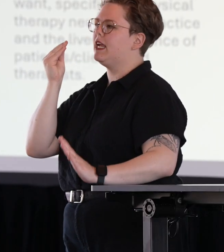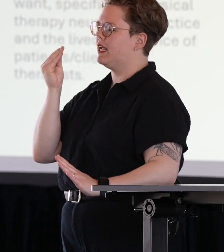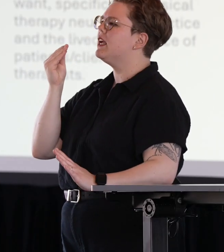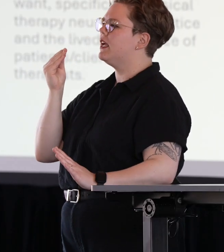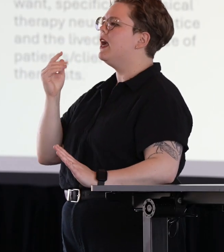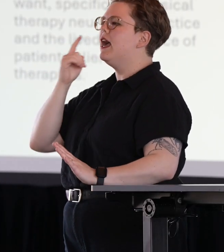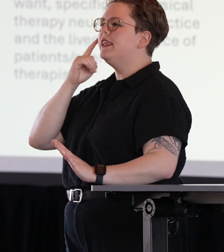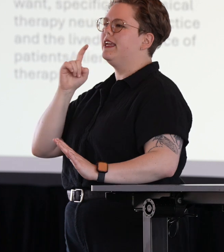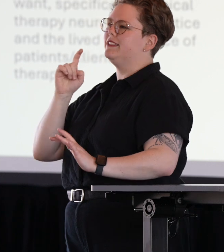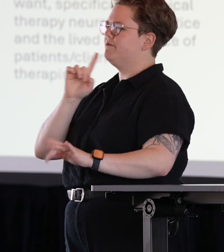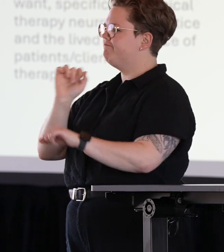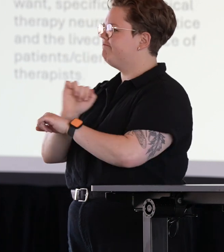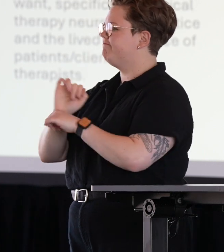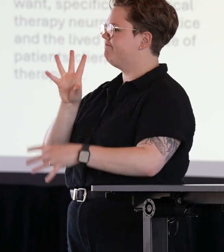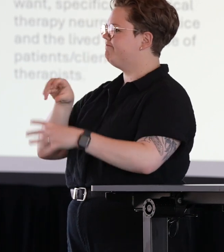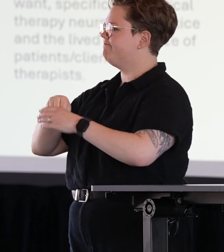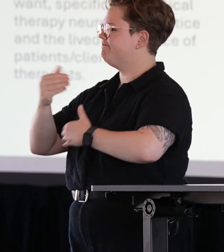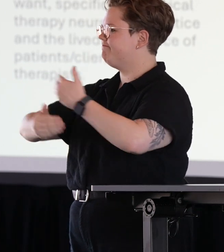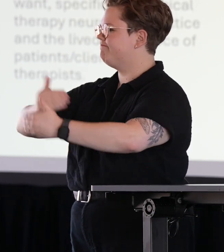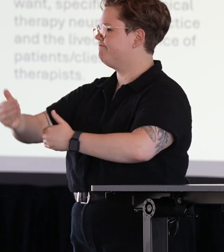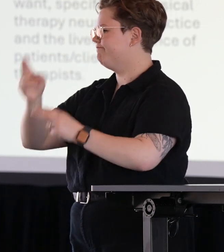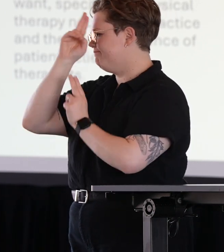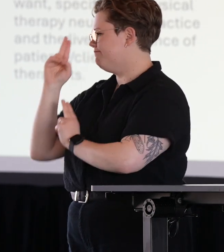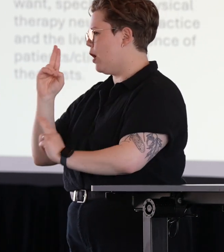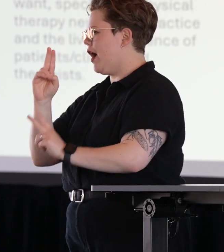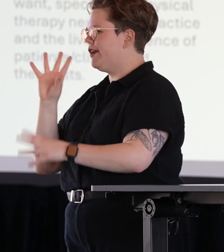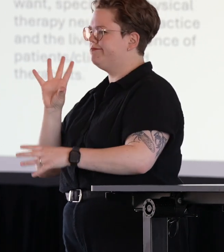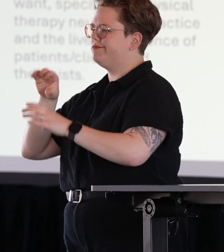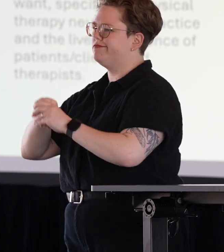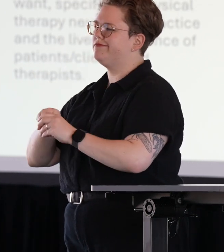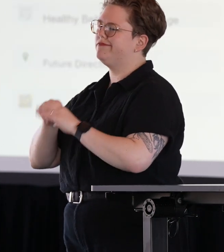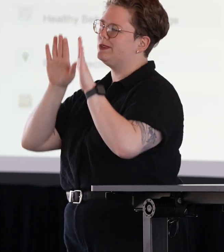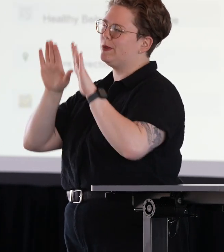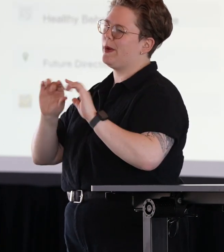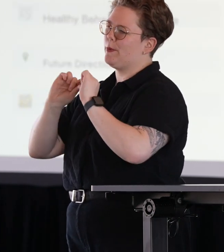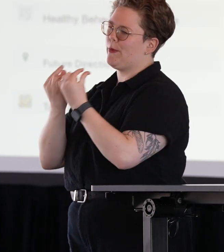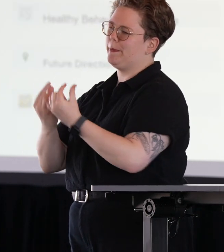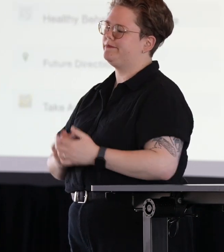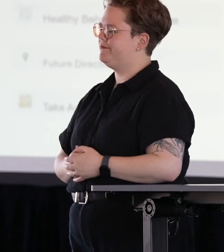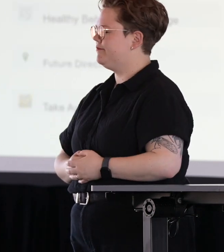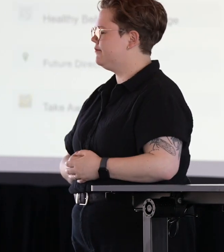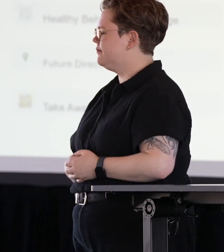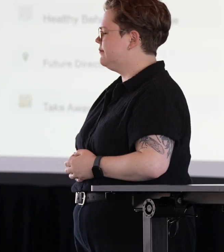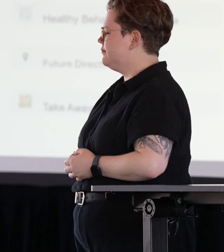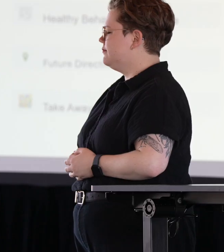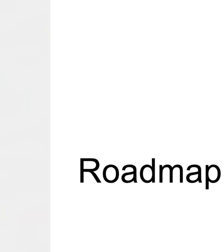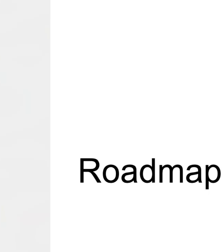agents that are moving this forward. So again, I'm honored to be here. I'm part of such a great group. Our roadmap to get